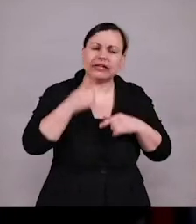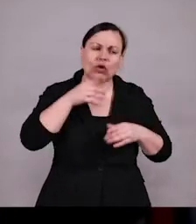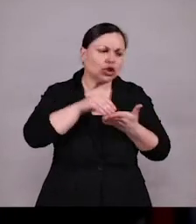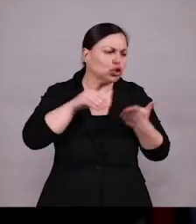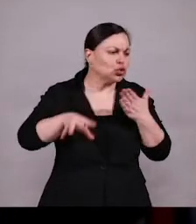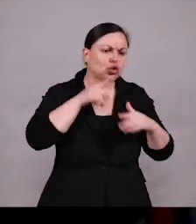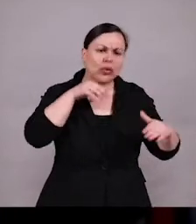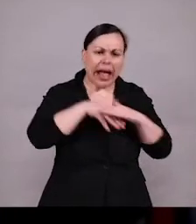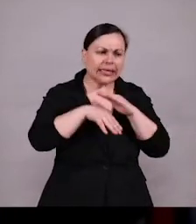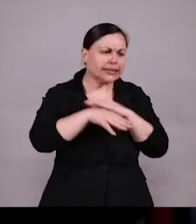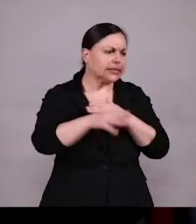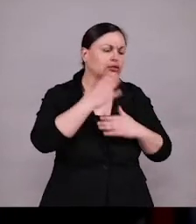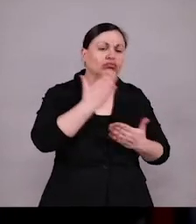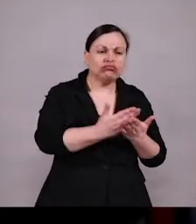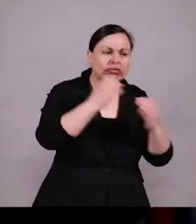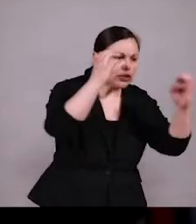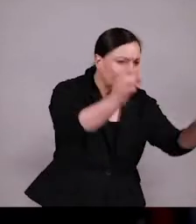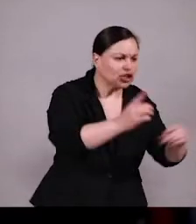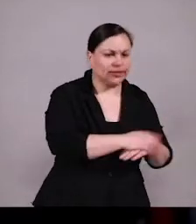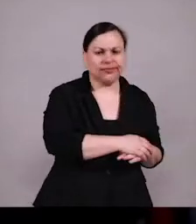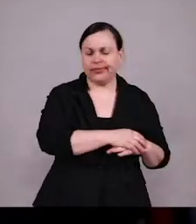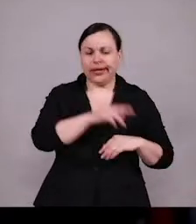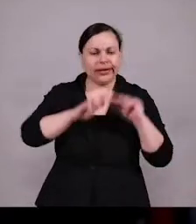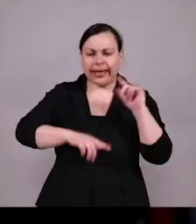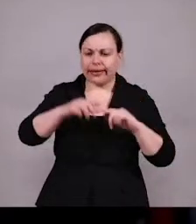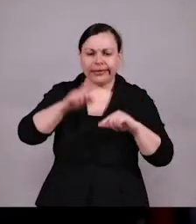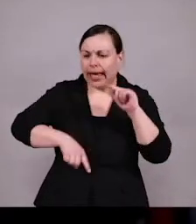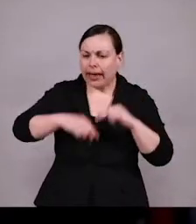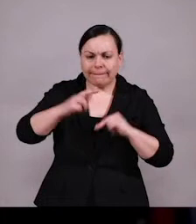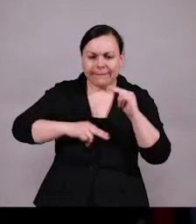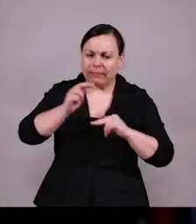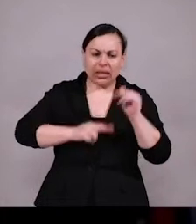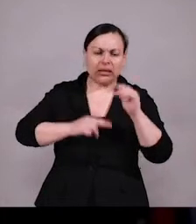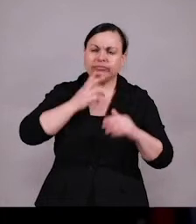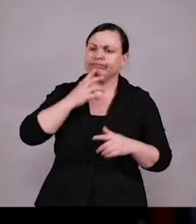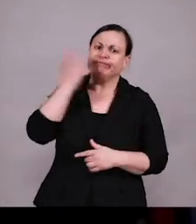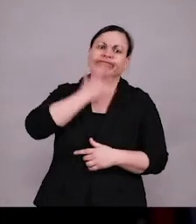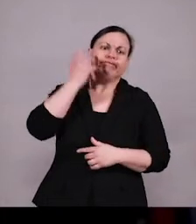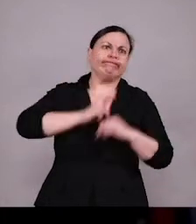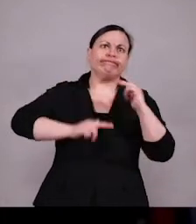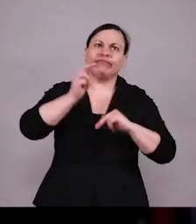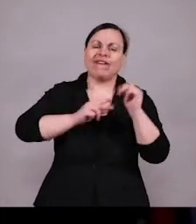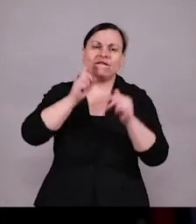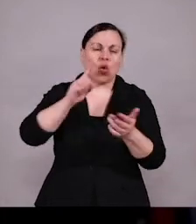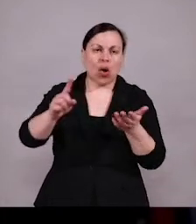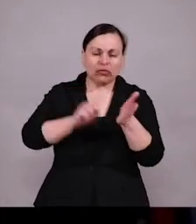students to access a world-class education, build cutting-edge public research facilities, develop